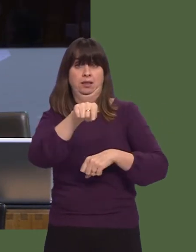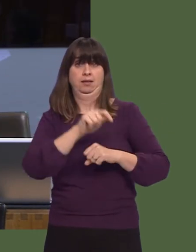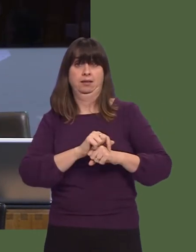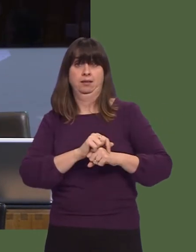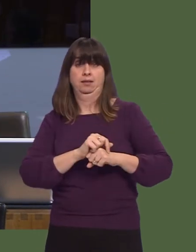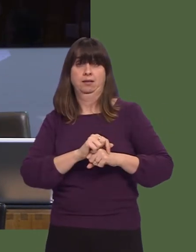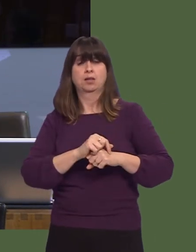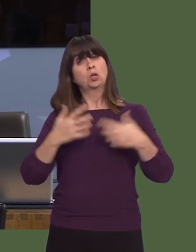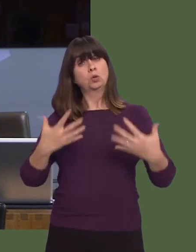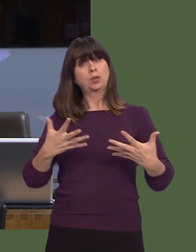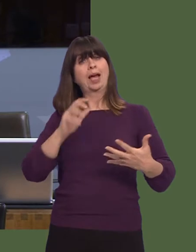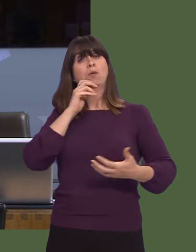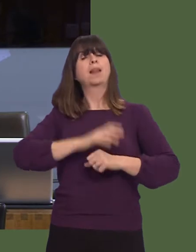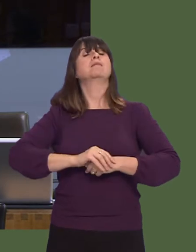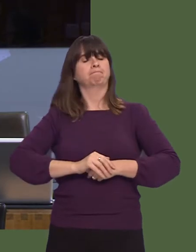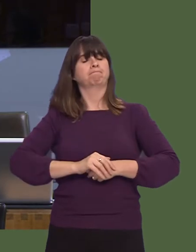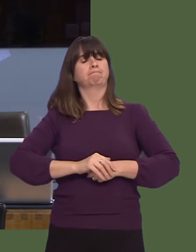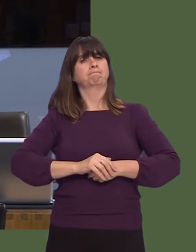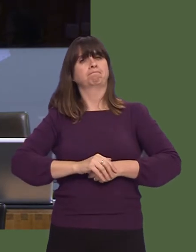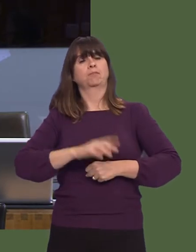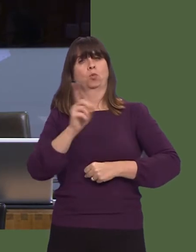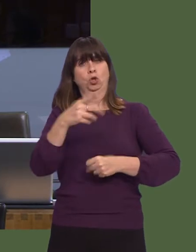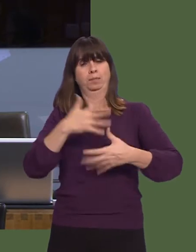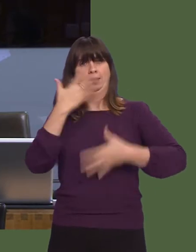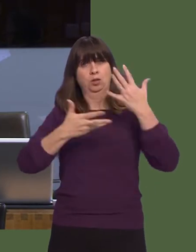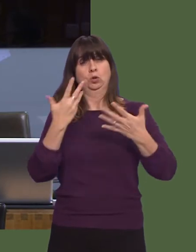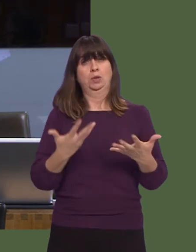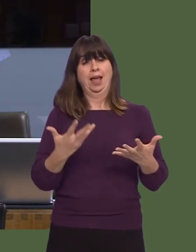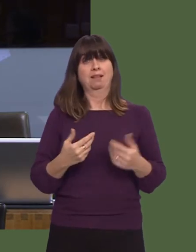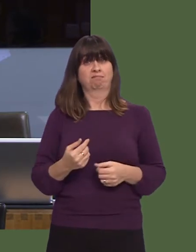answers you have given. I think the two opportunities I gave you were pretty straightforwardó'Yes'